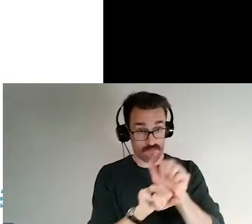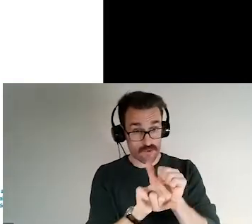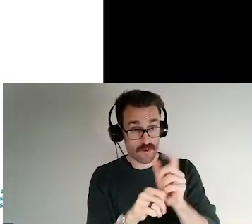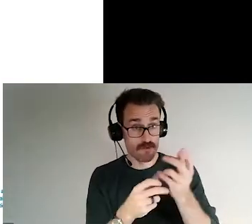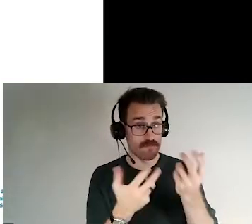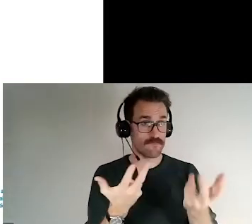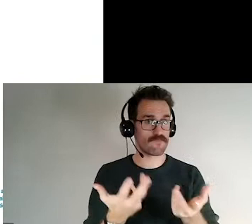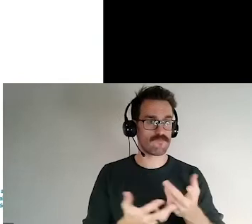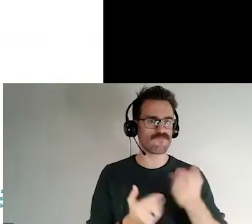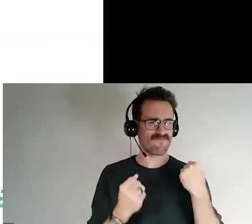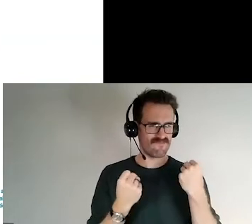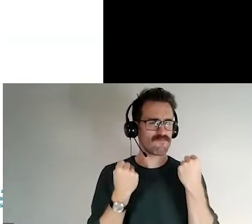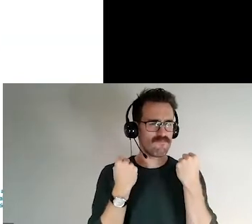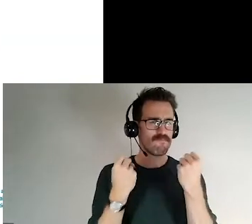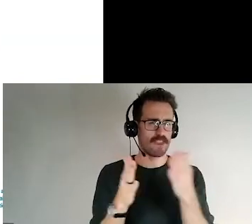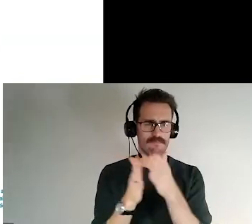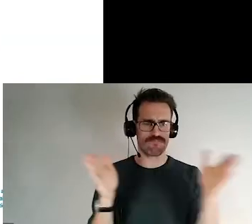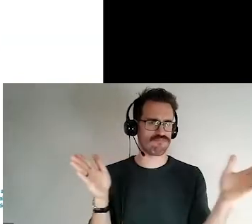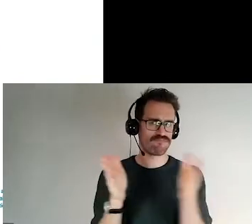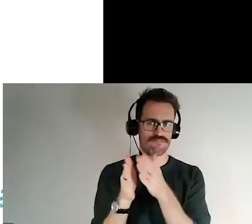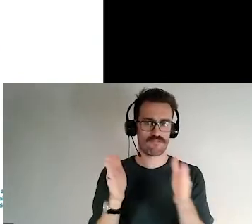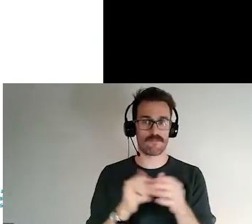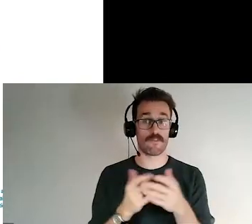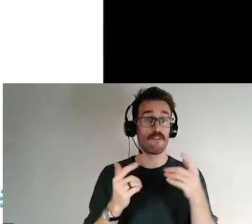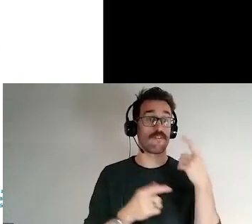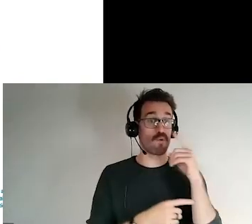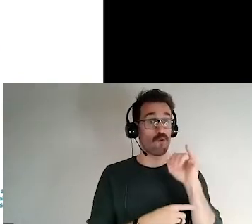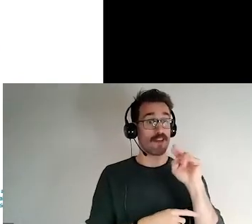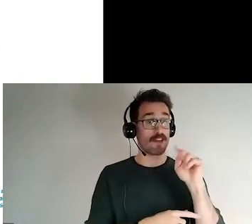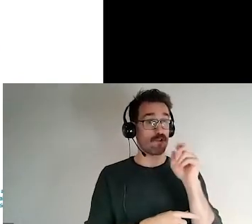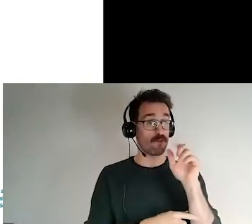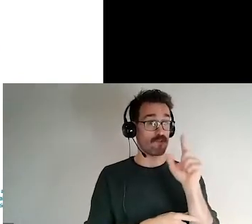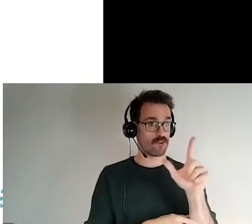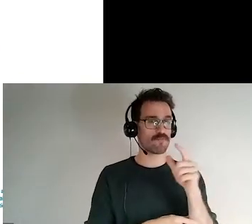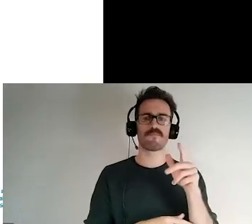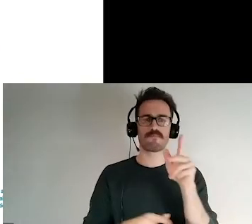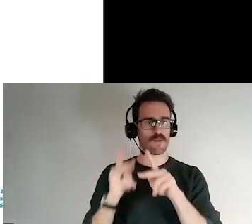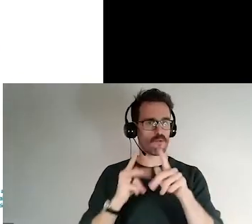these. For interpersonal demands an example is communicating, negotiating, or motivating